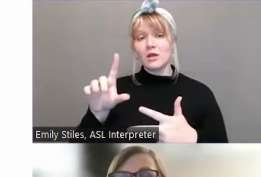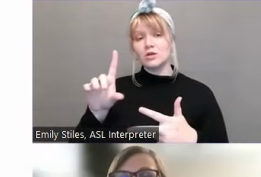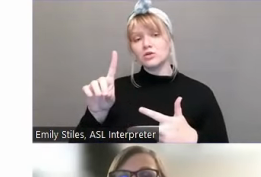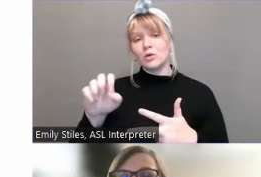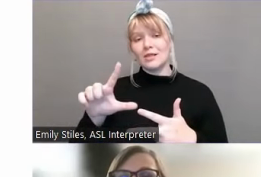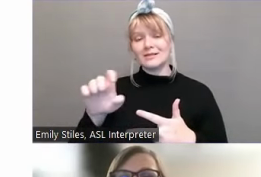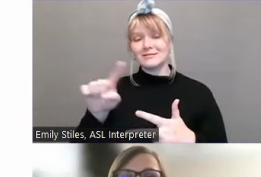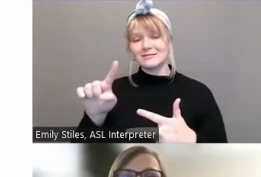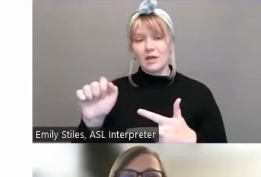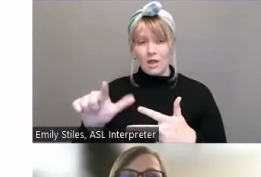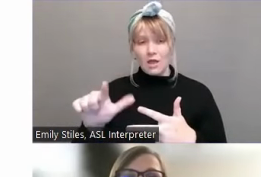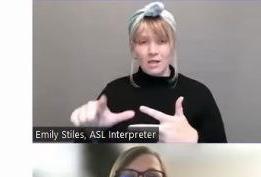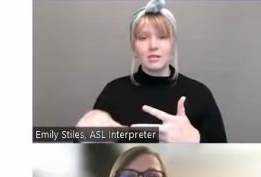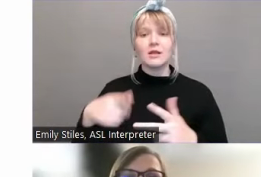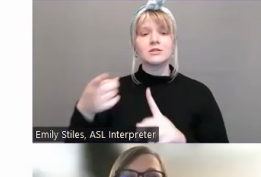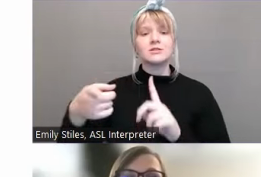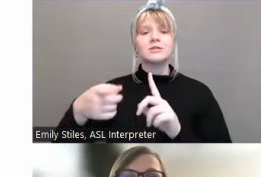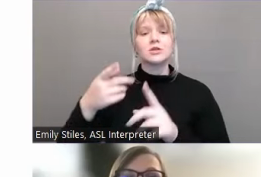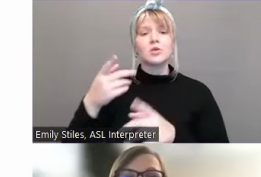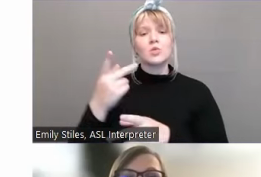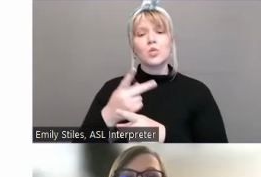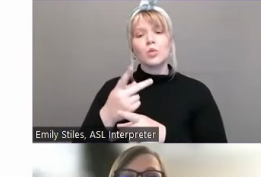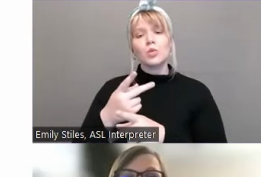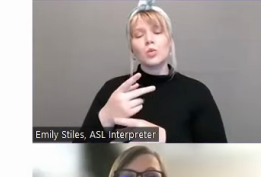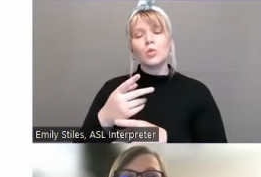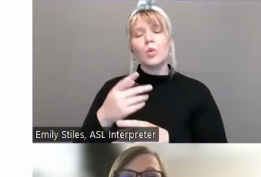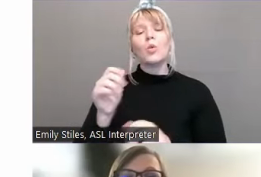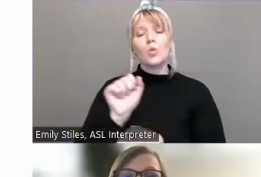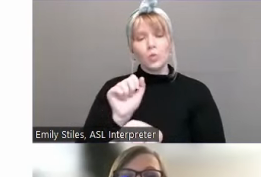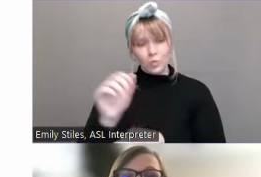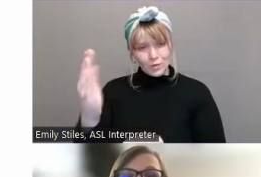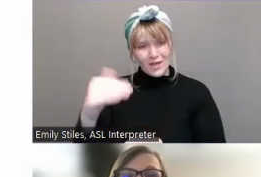CARES is the collaborative applicant for HUD CoC program.